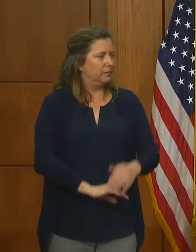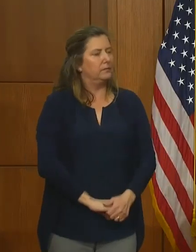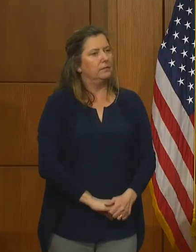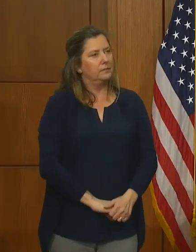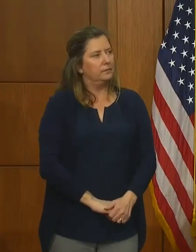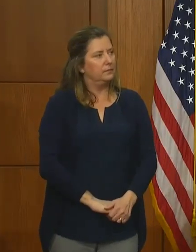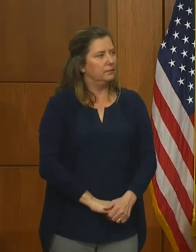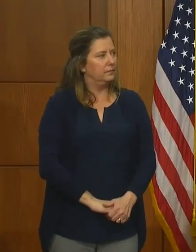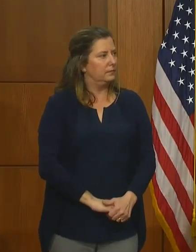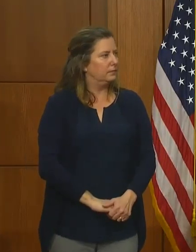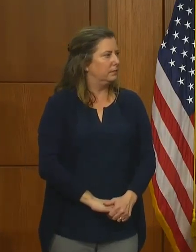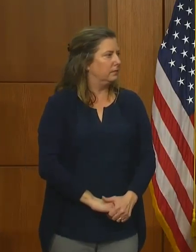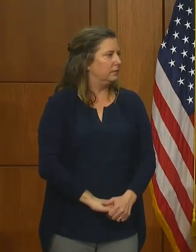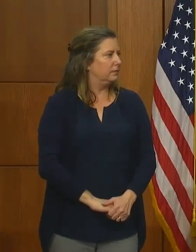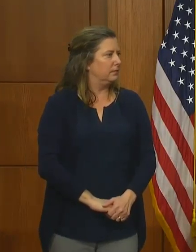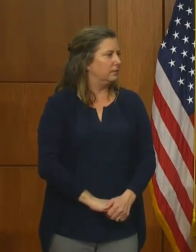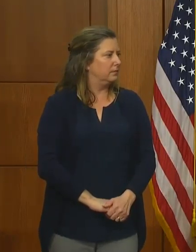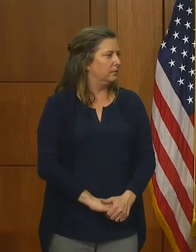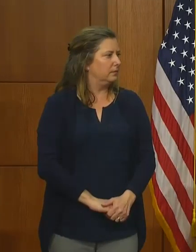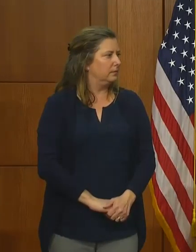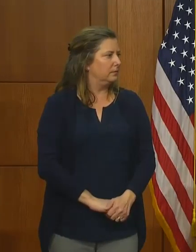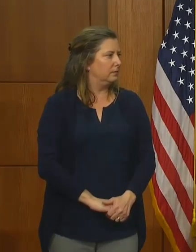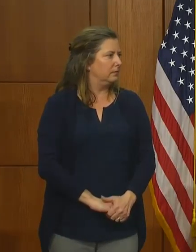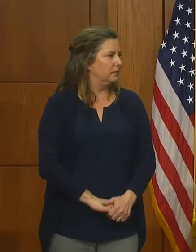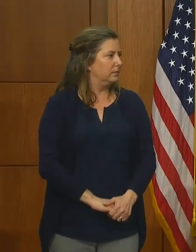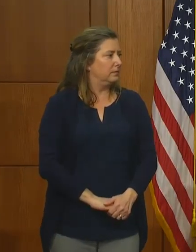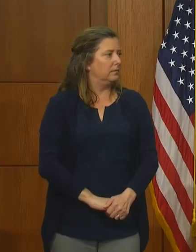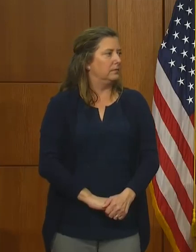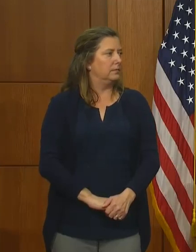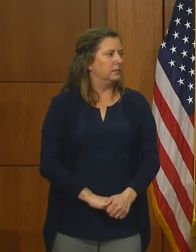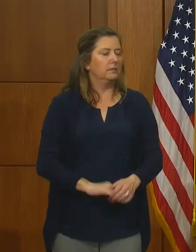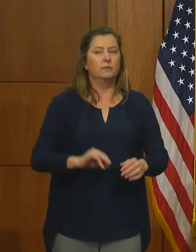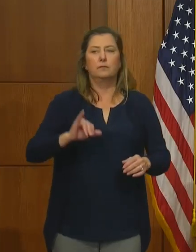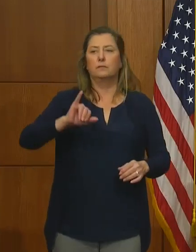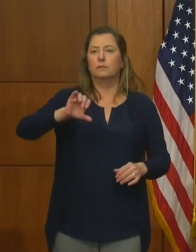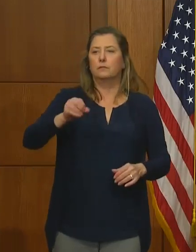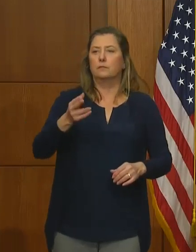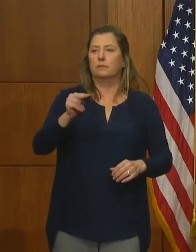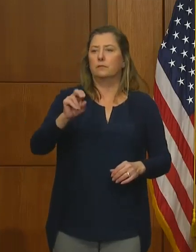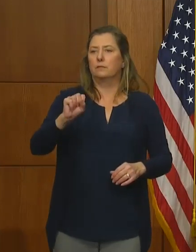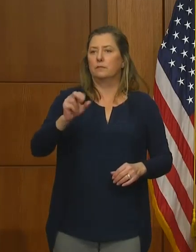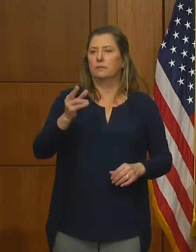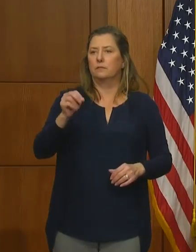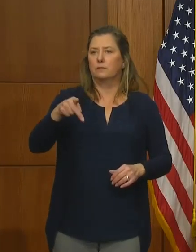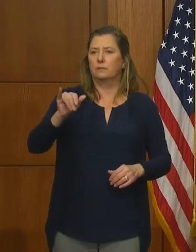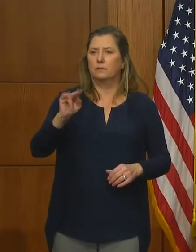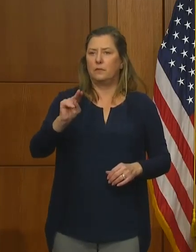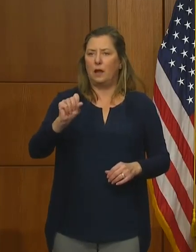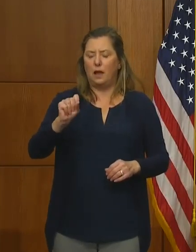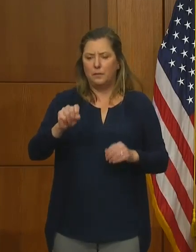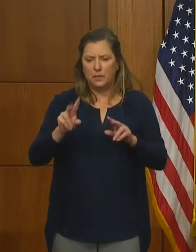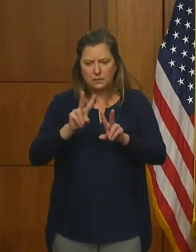THAT. YEAH SO ACCORDING TO SOME DATA COMPILED BY JOHN HOPKINS